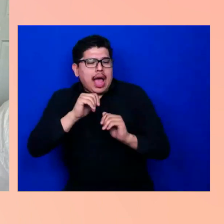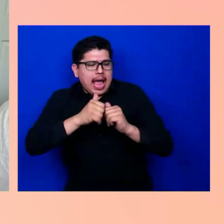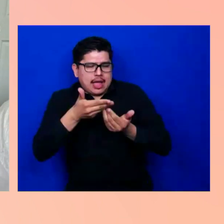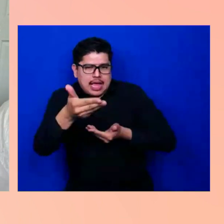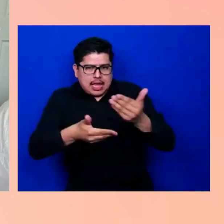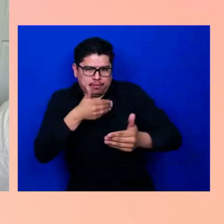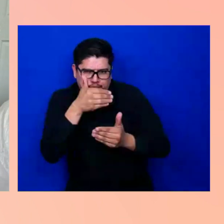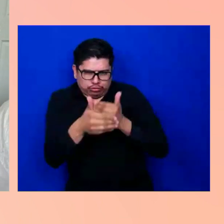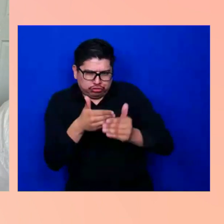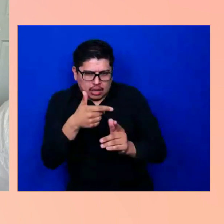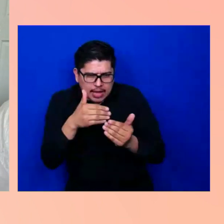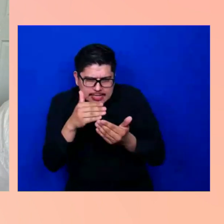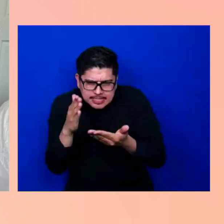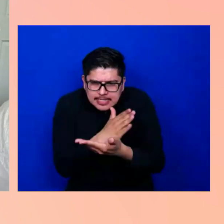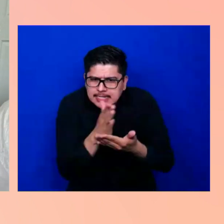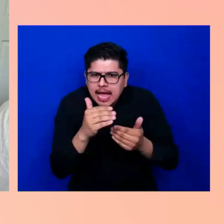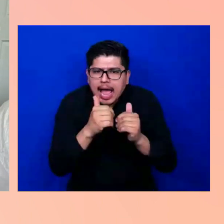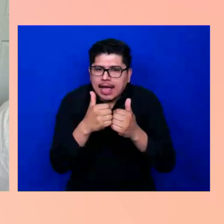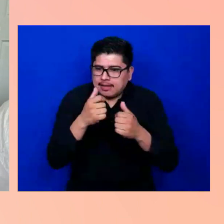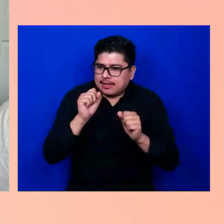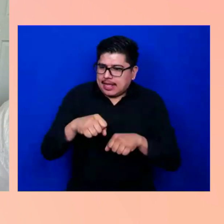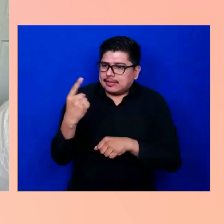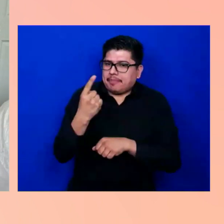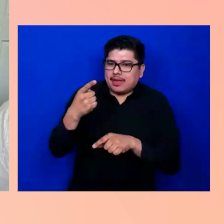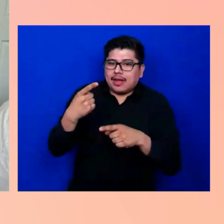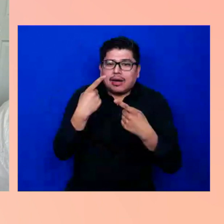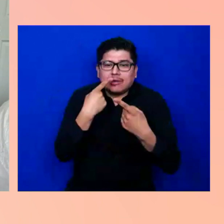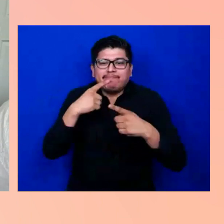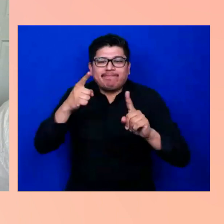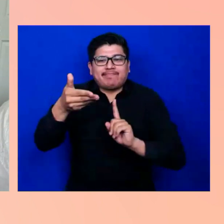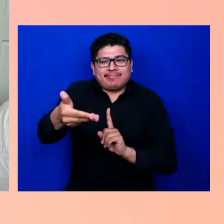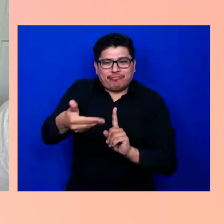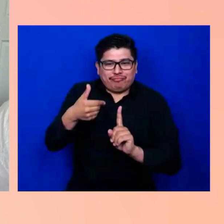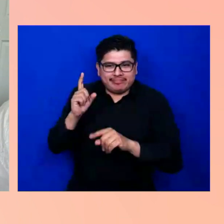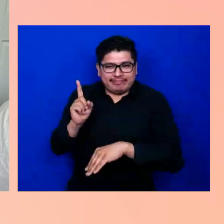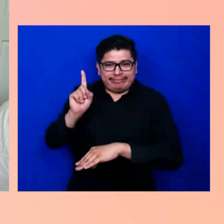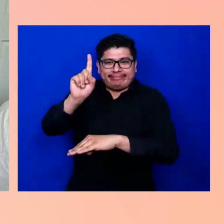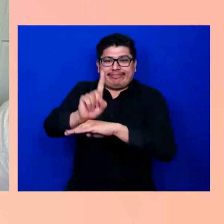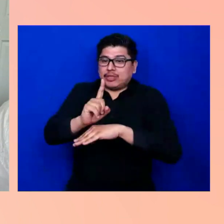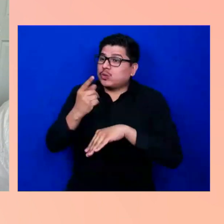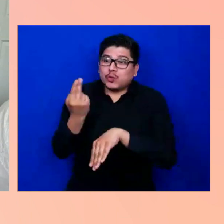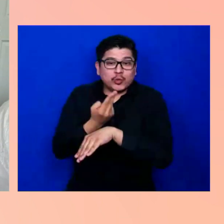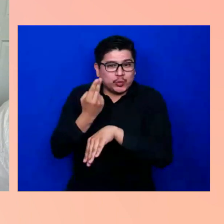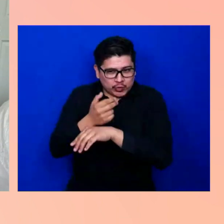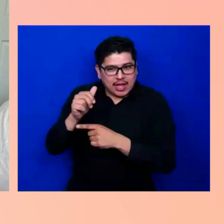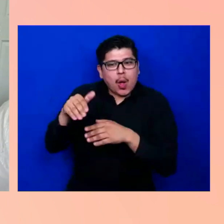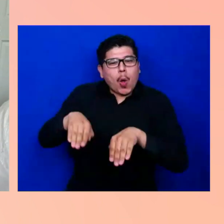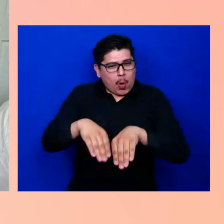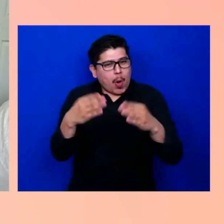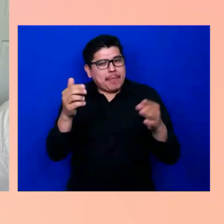We're also using Open AI to create tailored career plans by understanding one's neuro type and learning styles,